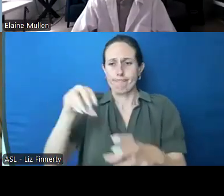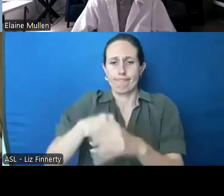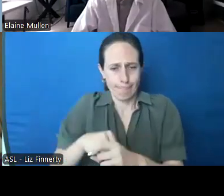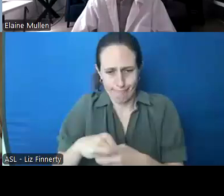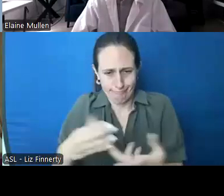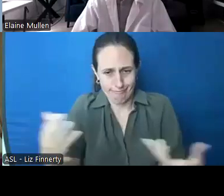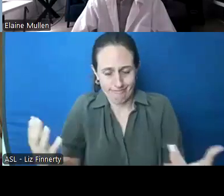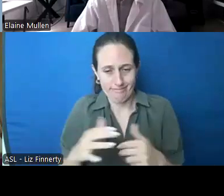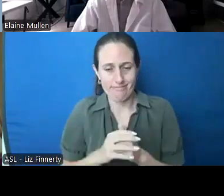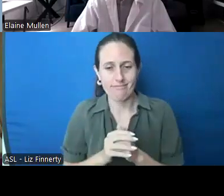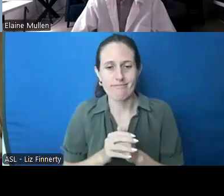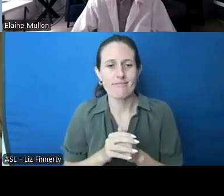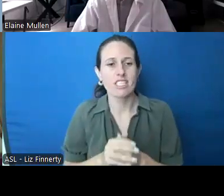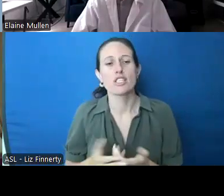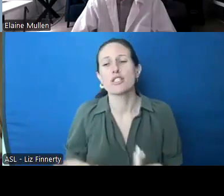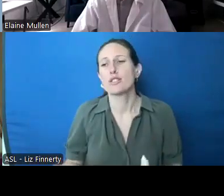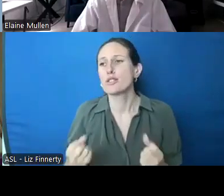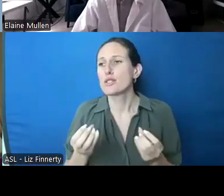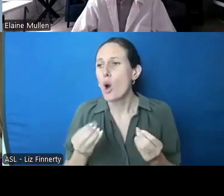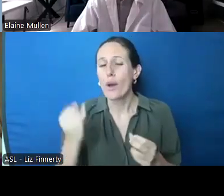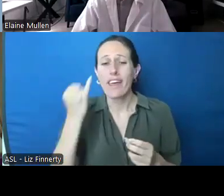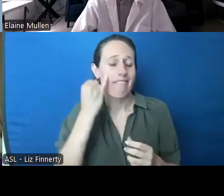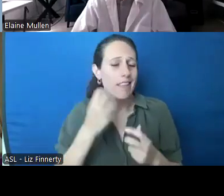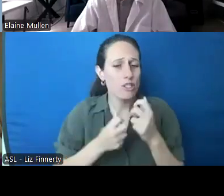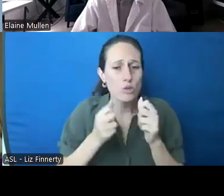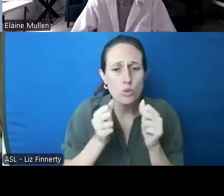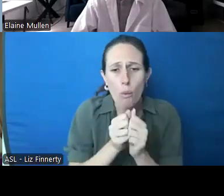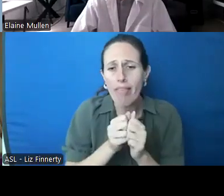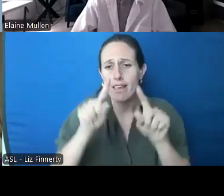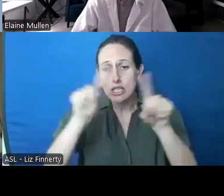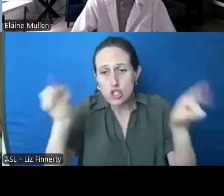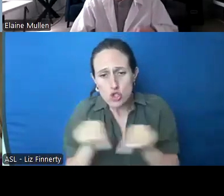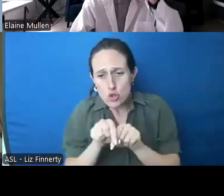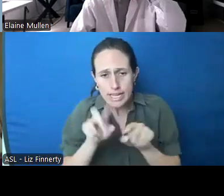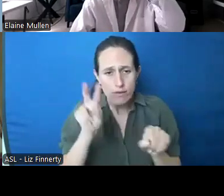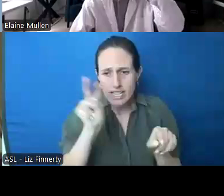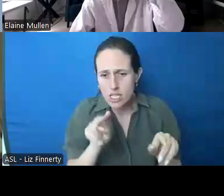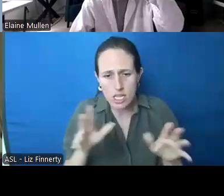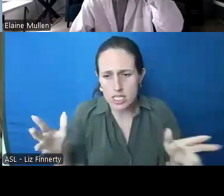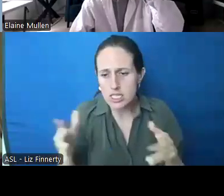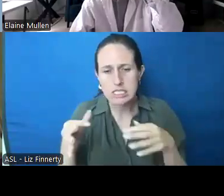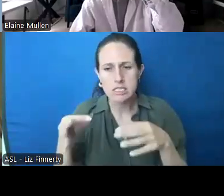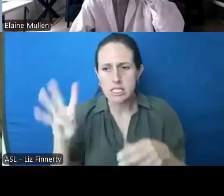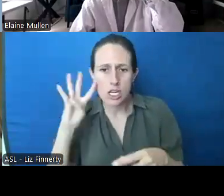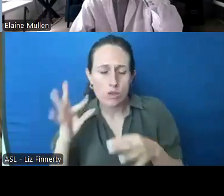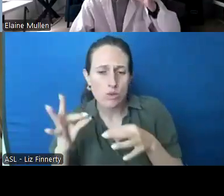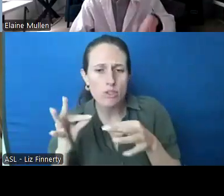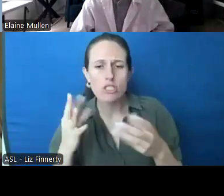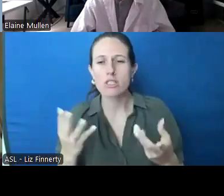normal to just kind of casually troubleshoot issues with screen readers and ask questions, get oriented to the physical space.